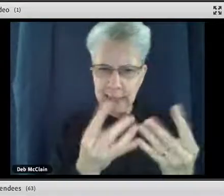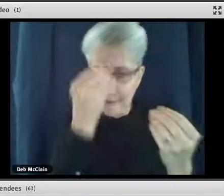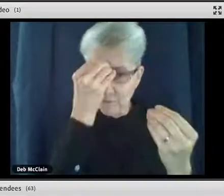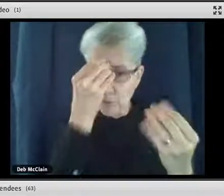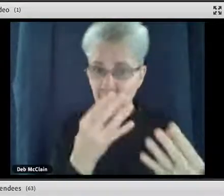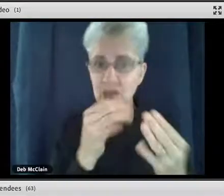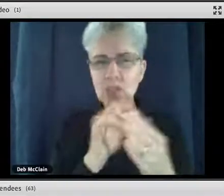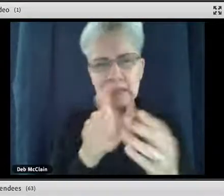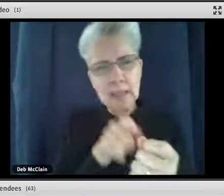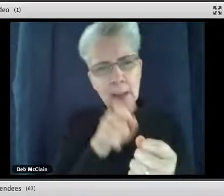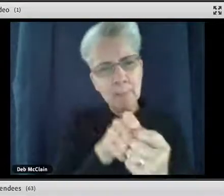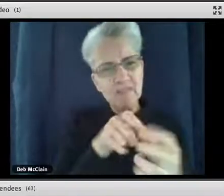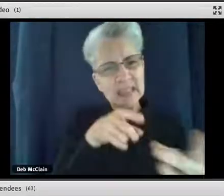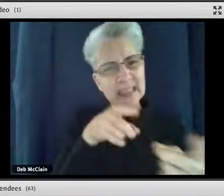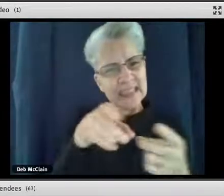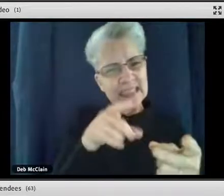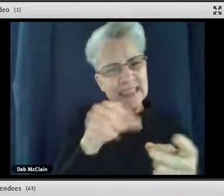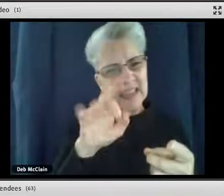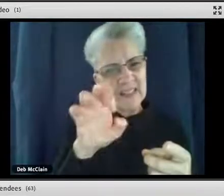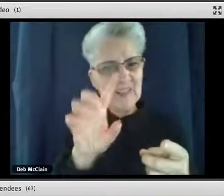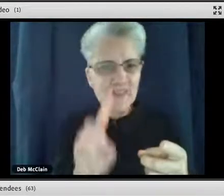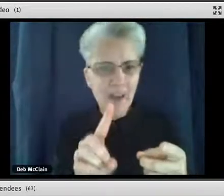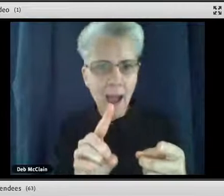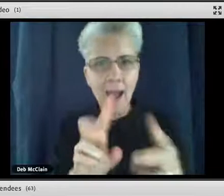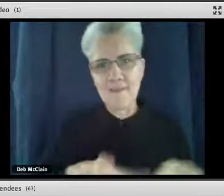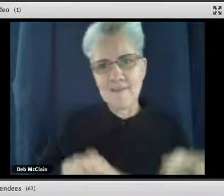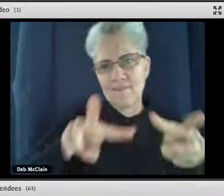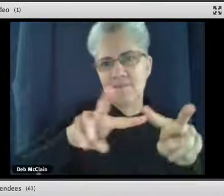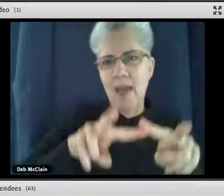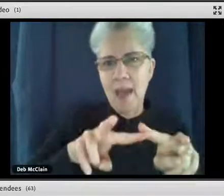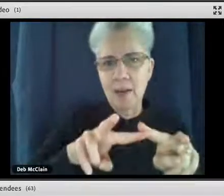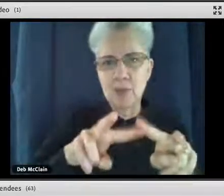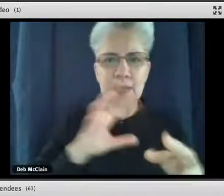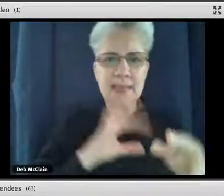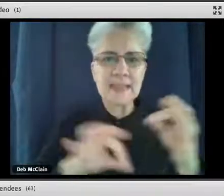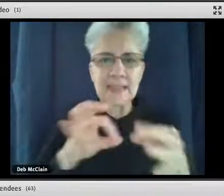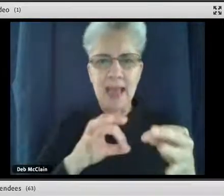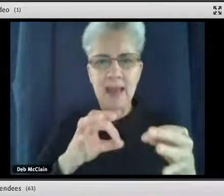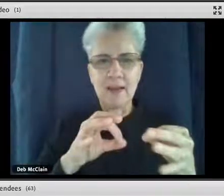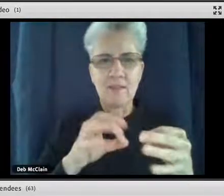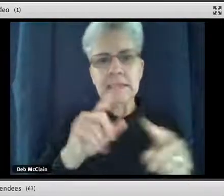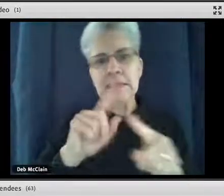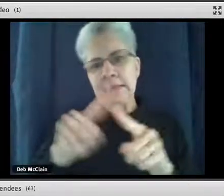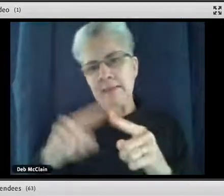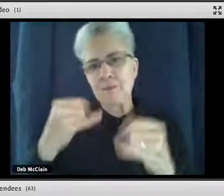because it's specifically defined elements and values as opposed to strings of information,